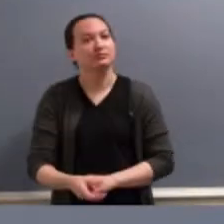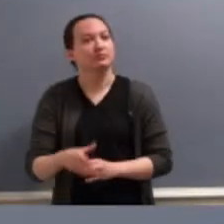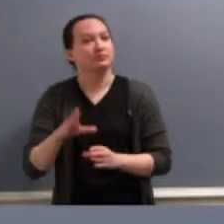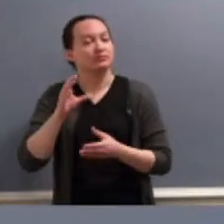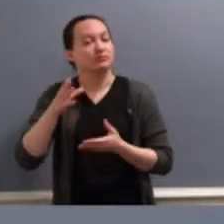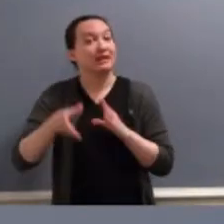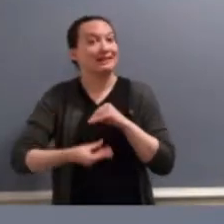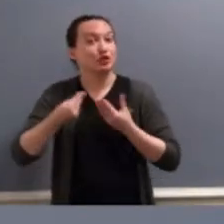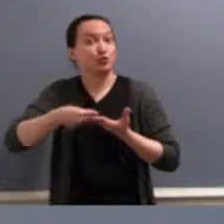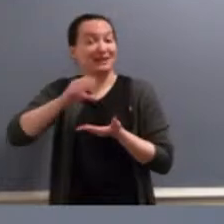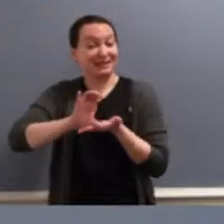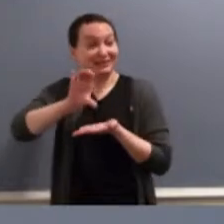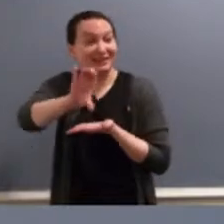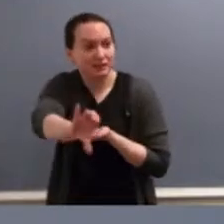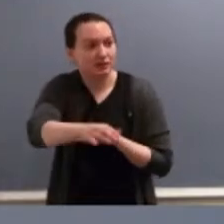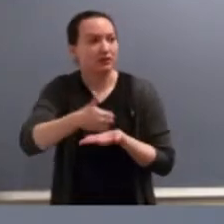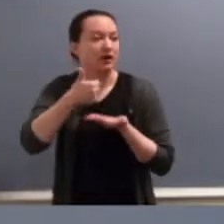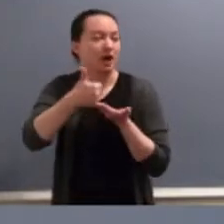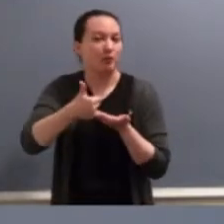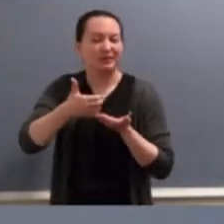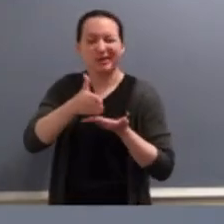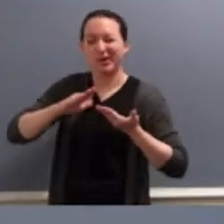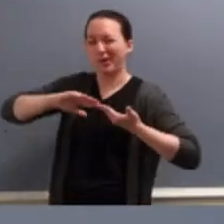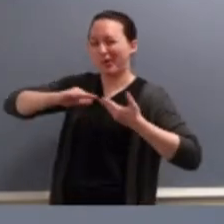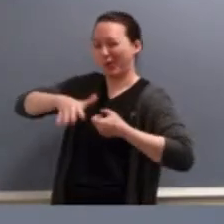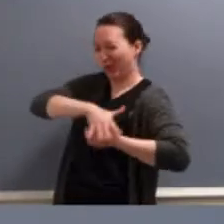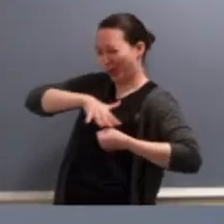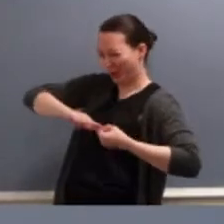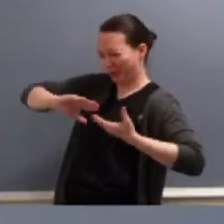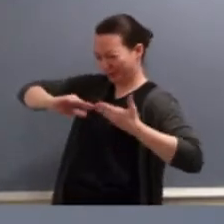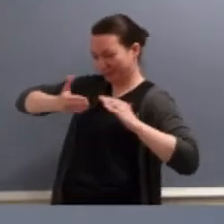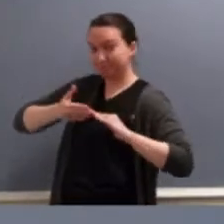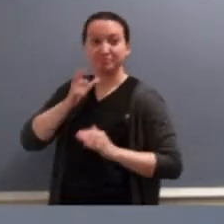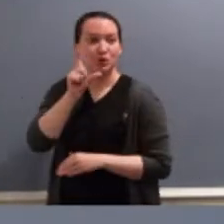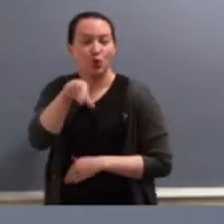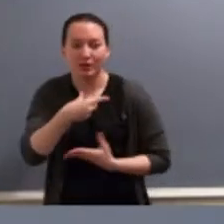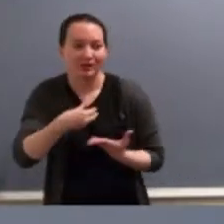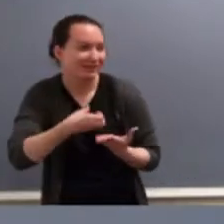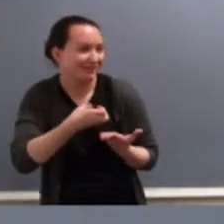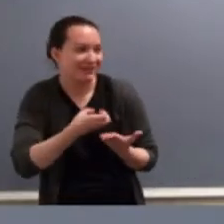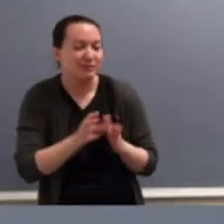that we hope will help some of the local partners not only with economic development but other